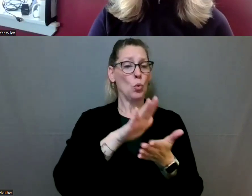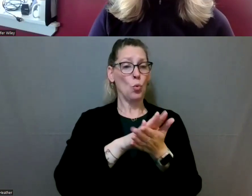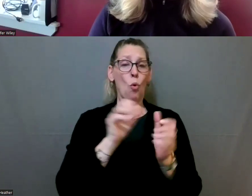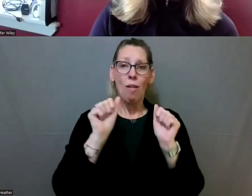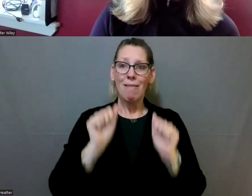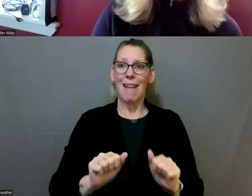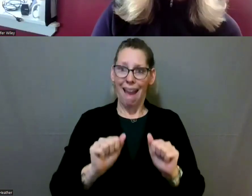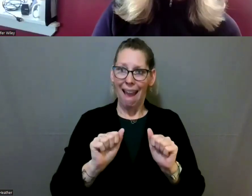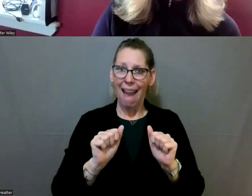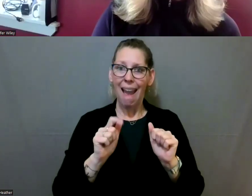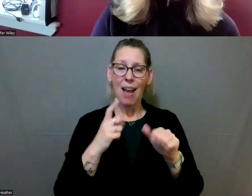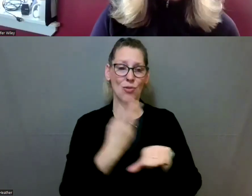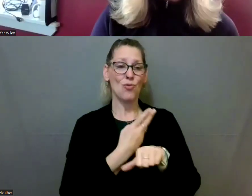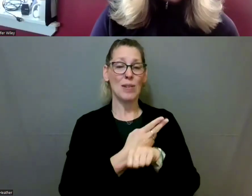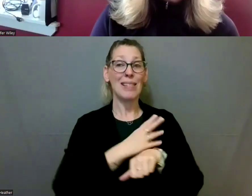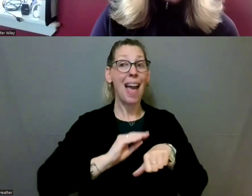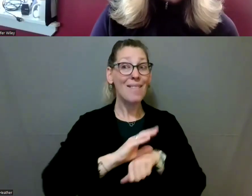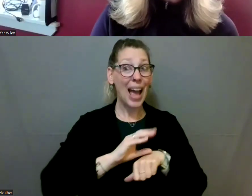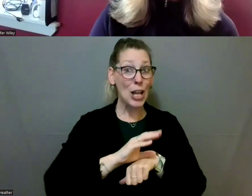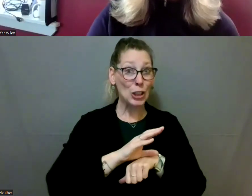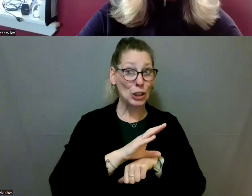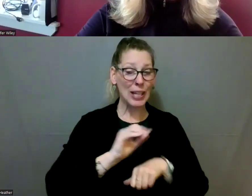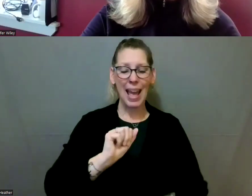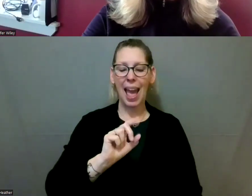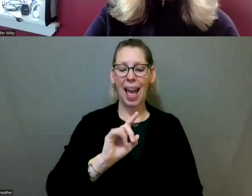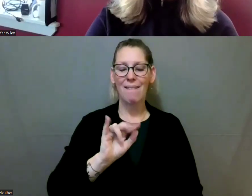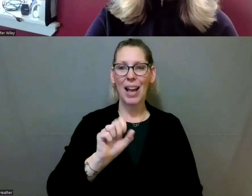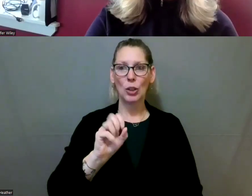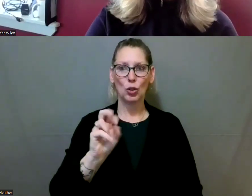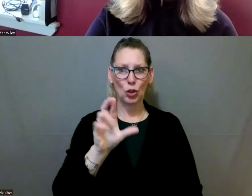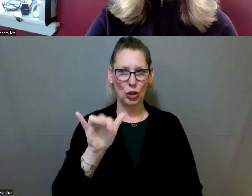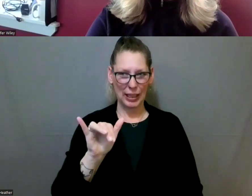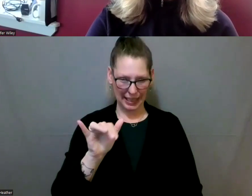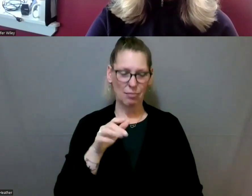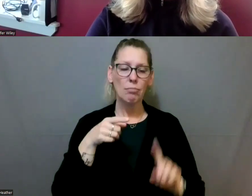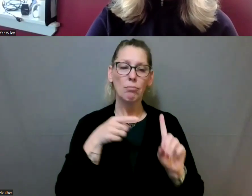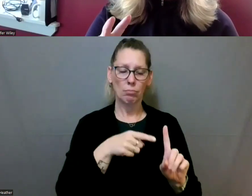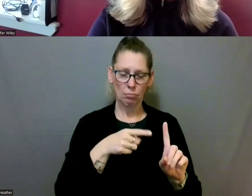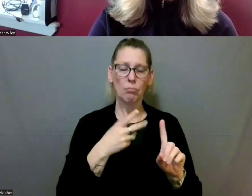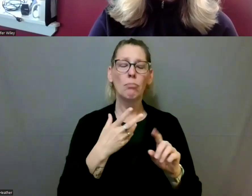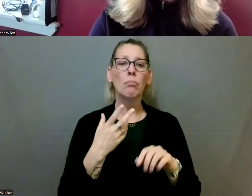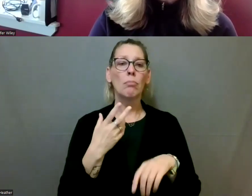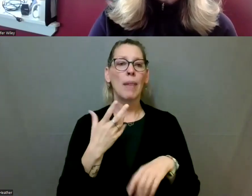advisories if they have if they have them and and lean into the the how to do school